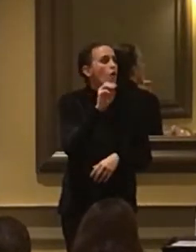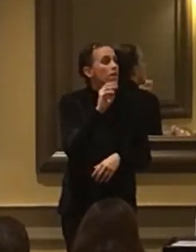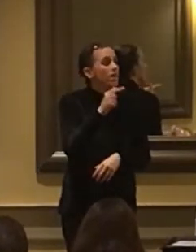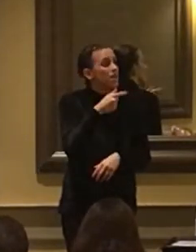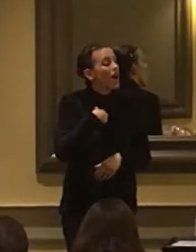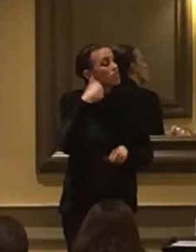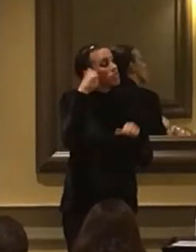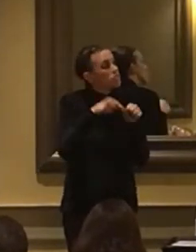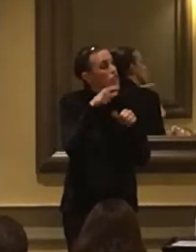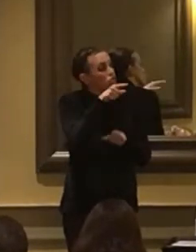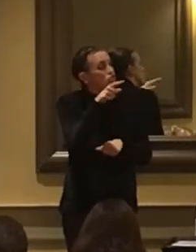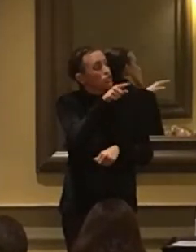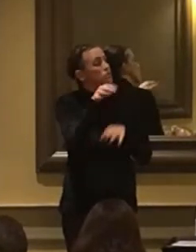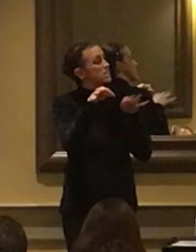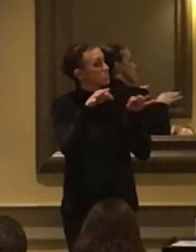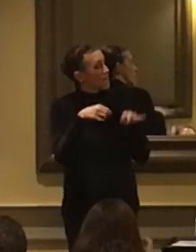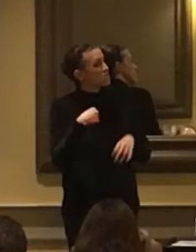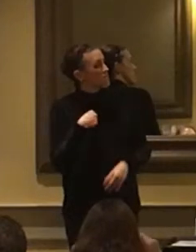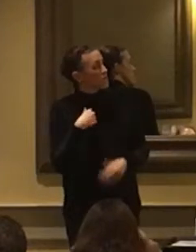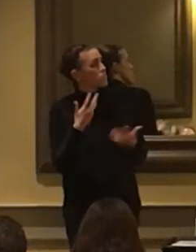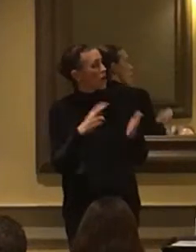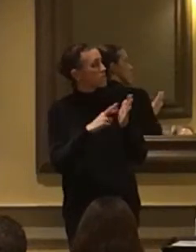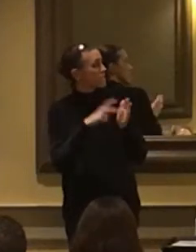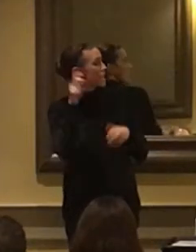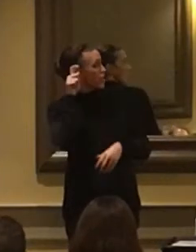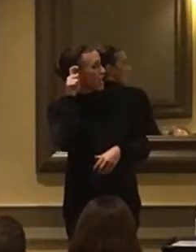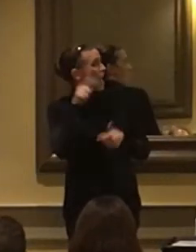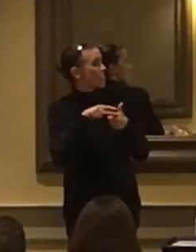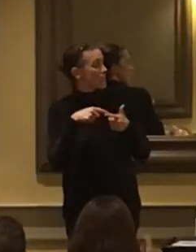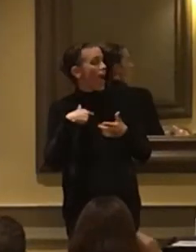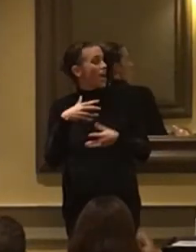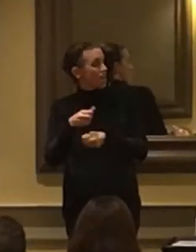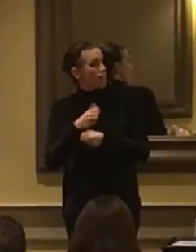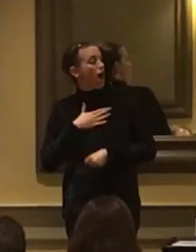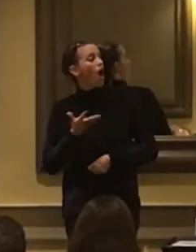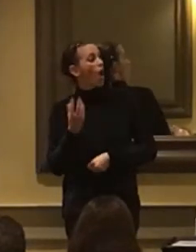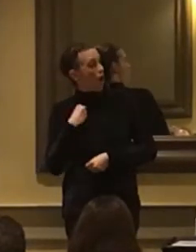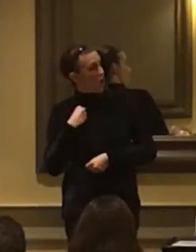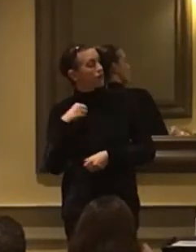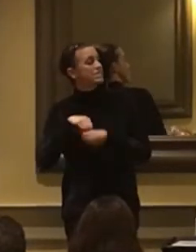you told me what your needs were. And then I got my own pair in the sixth grade (AUDIENCE 'AWWS')